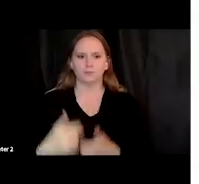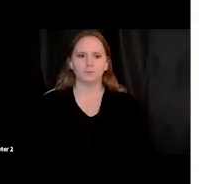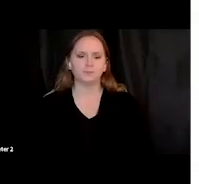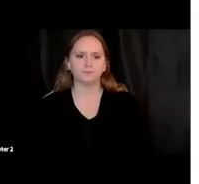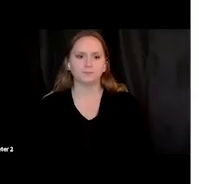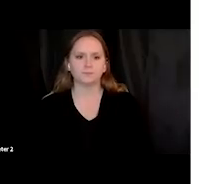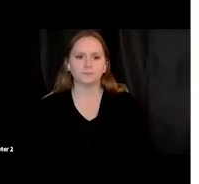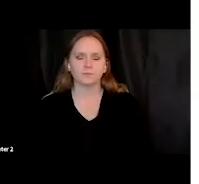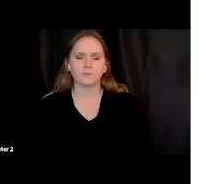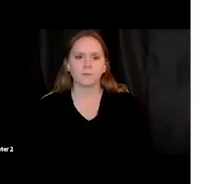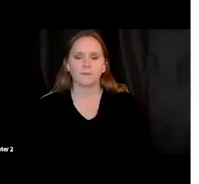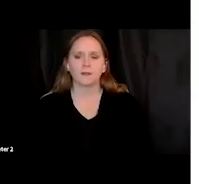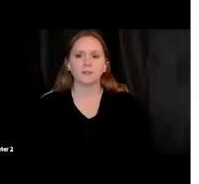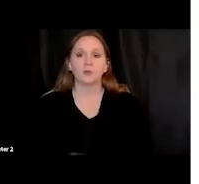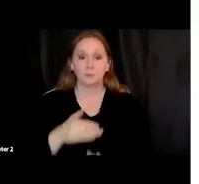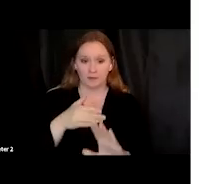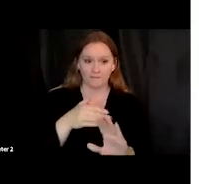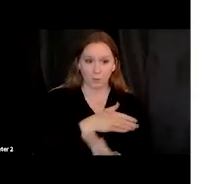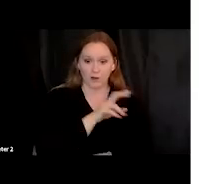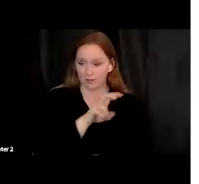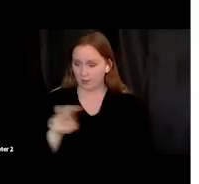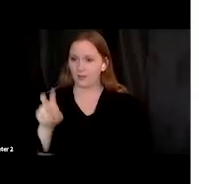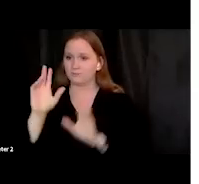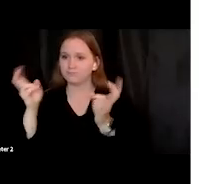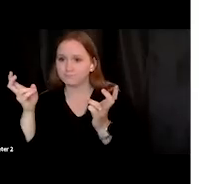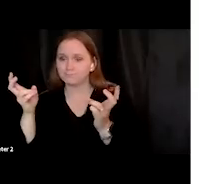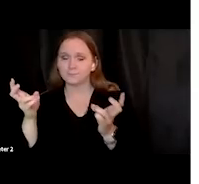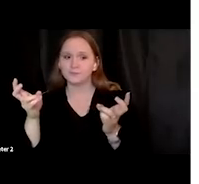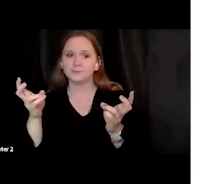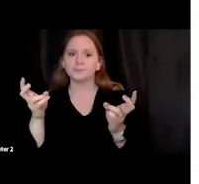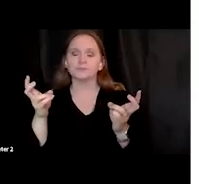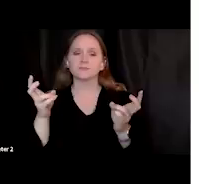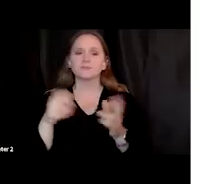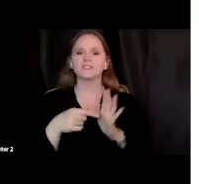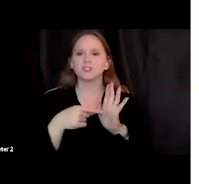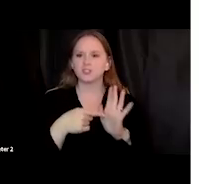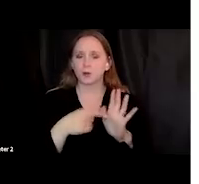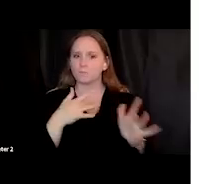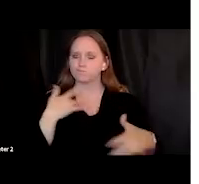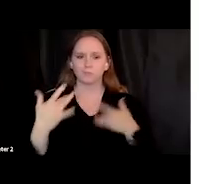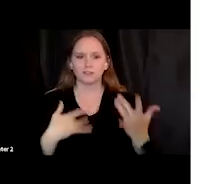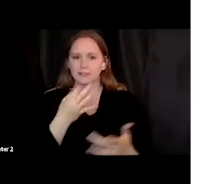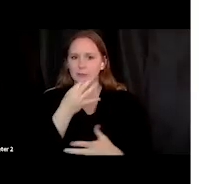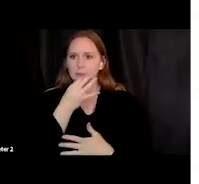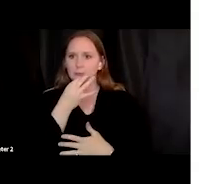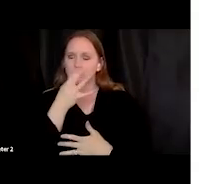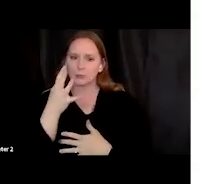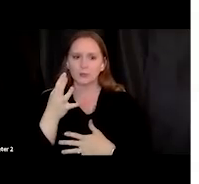So before we get started, I wanted to preview a very exciting upcoming resource from HHRC.